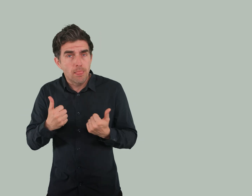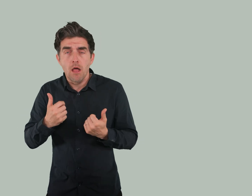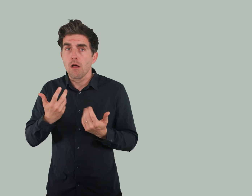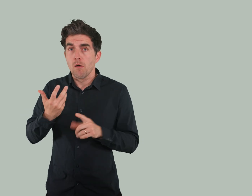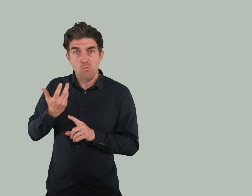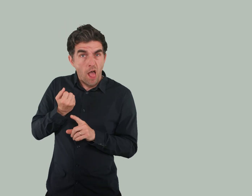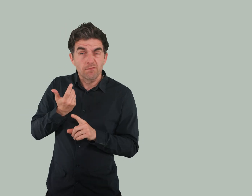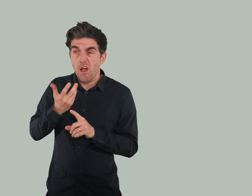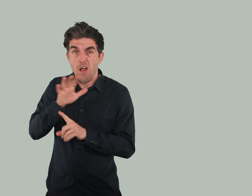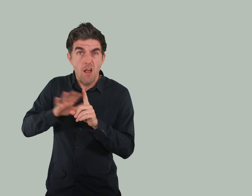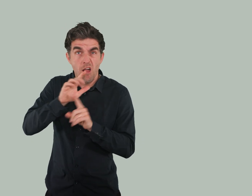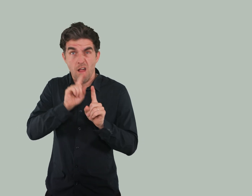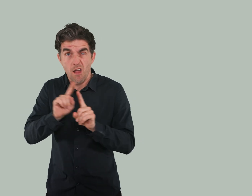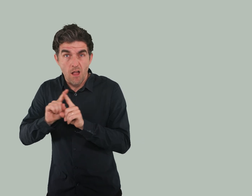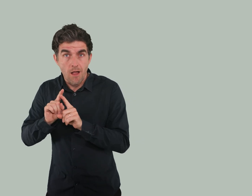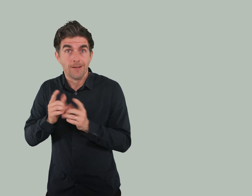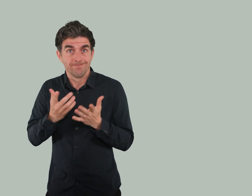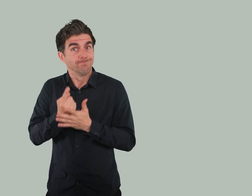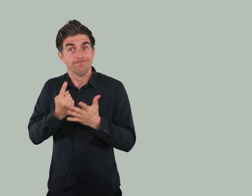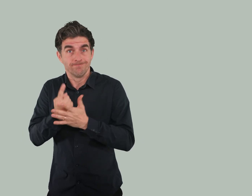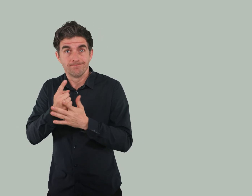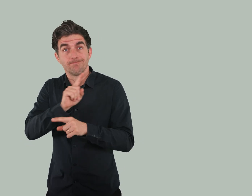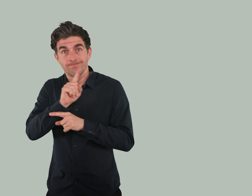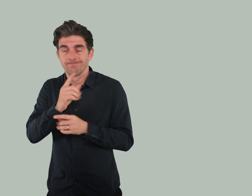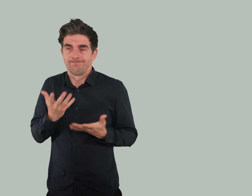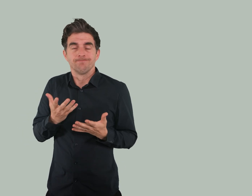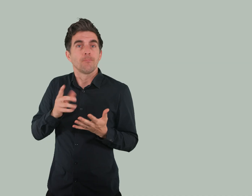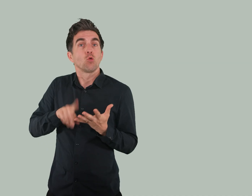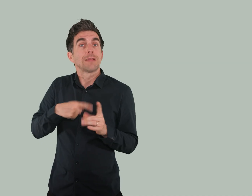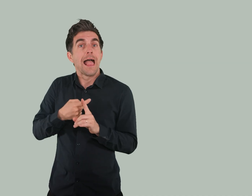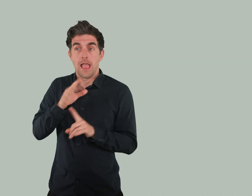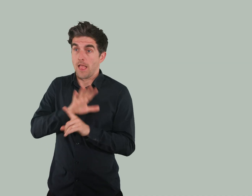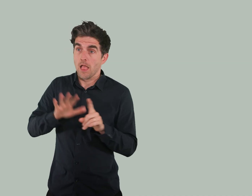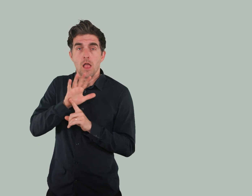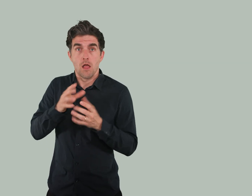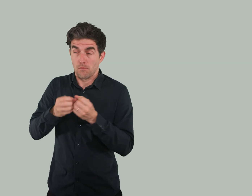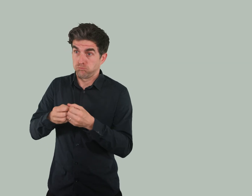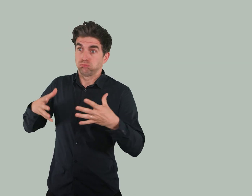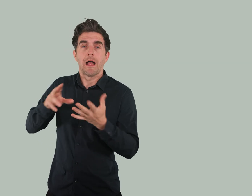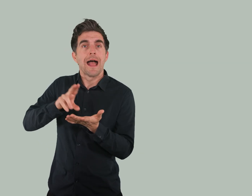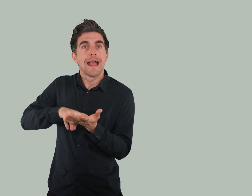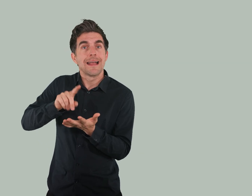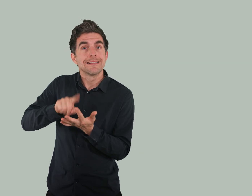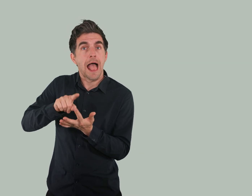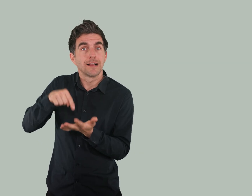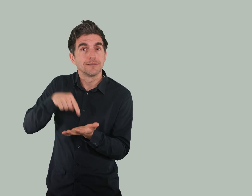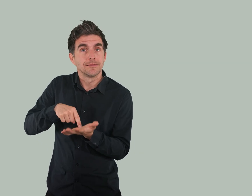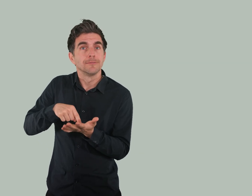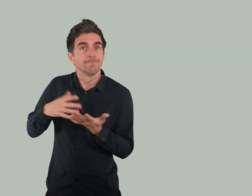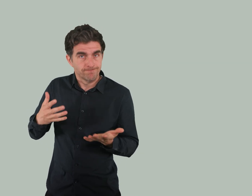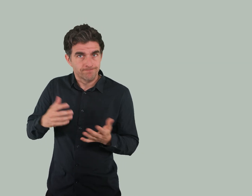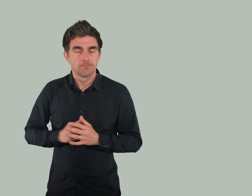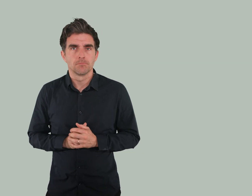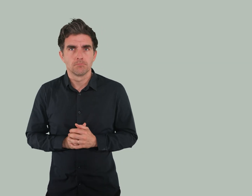health and welfare systems that are contributing to the UK’s NEET problem.